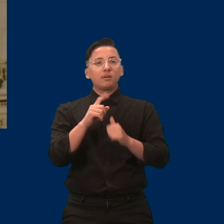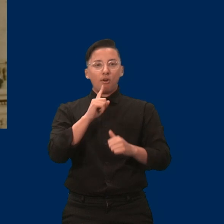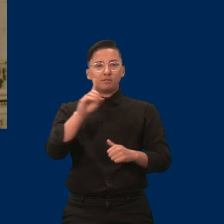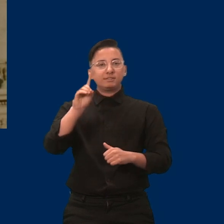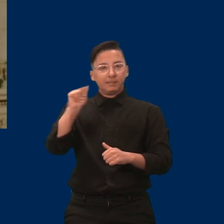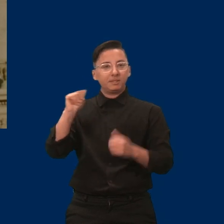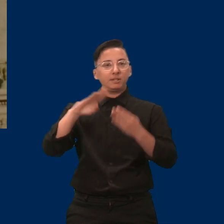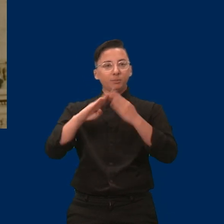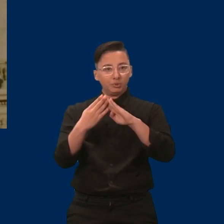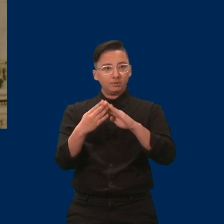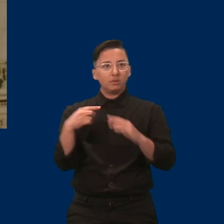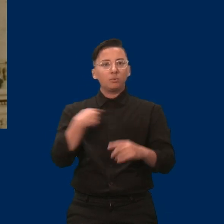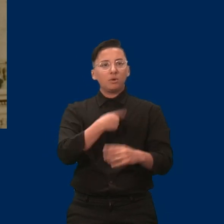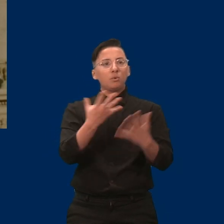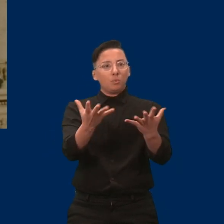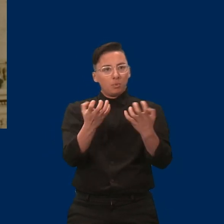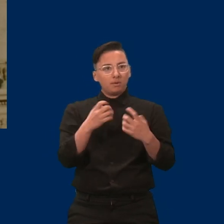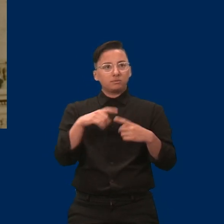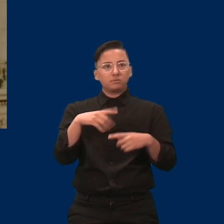Also, we have an event survey.